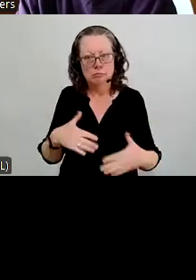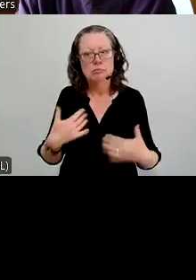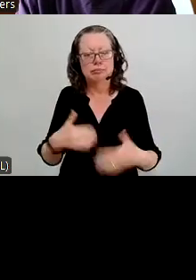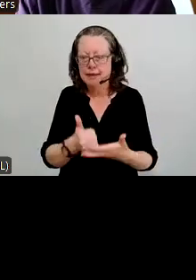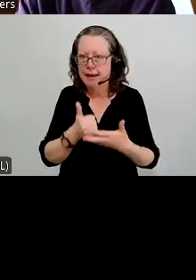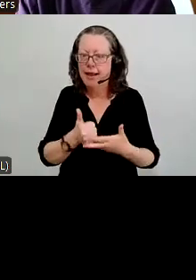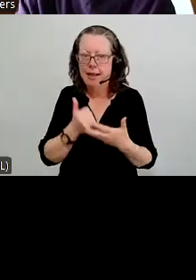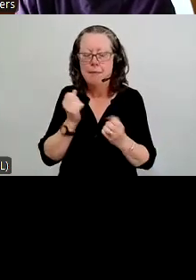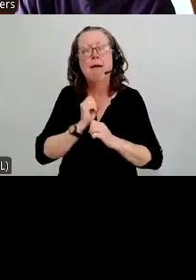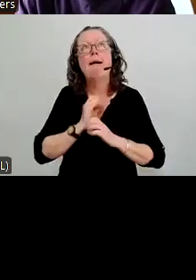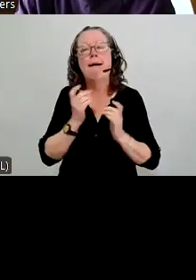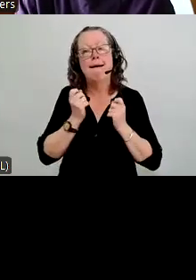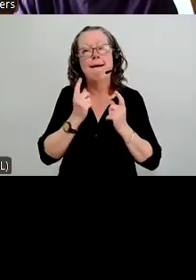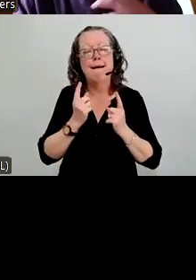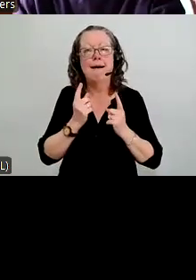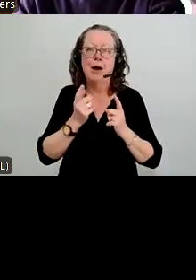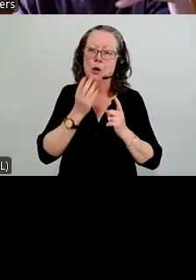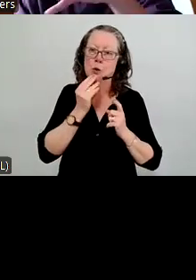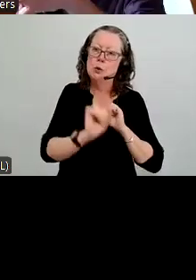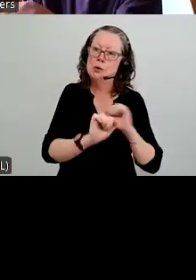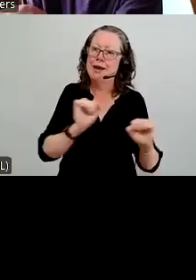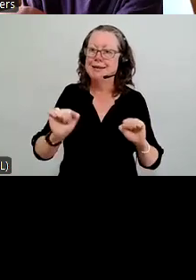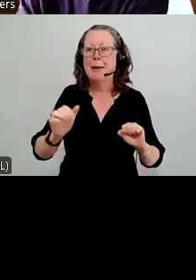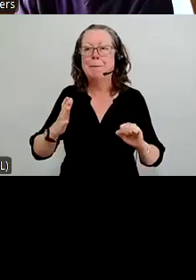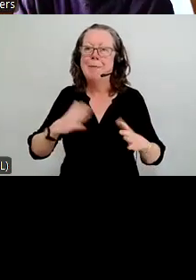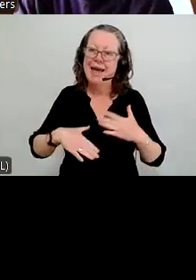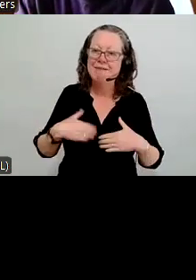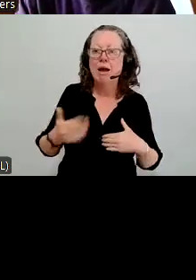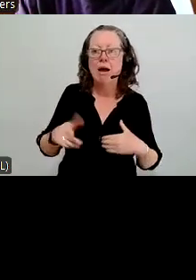and can we build a profile of what that looks like normally?